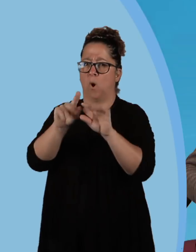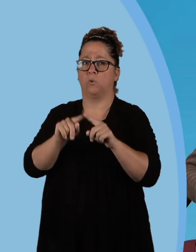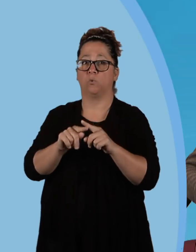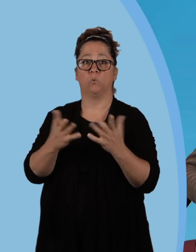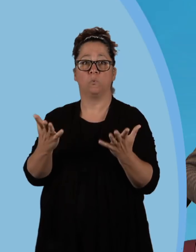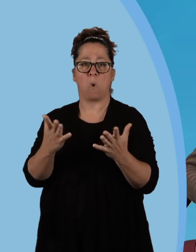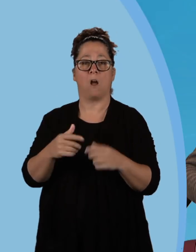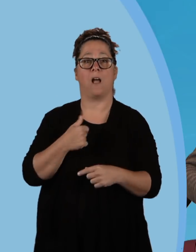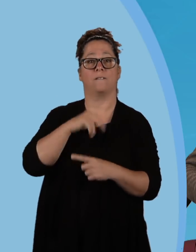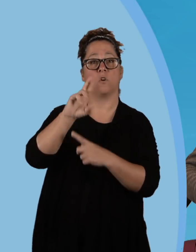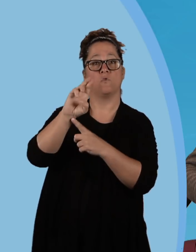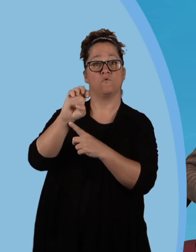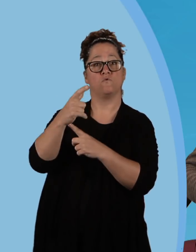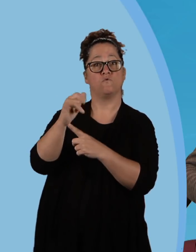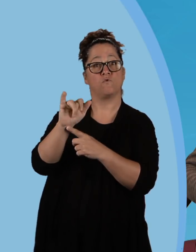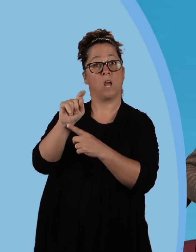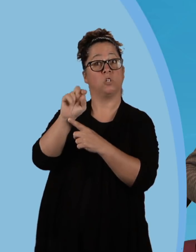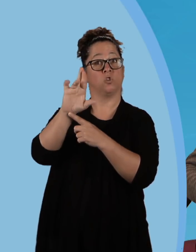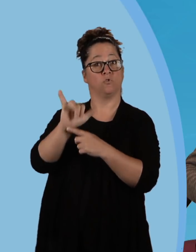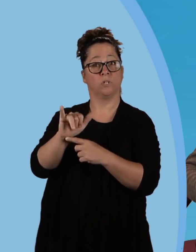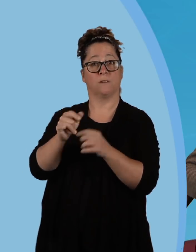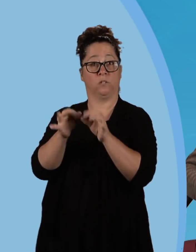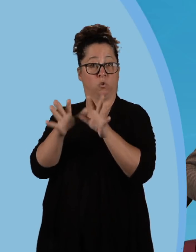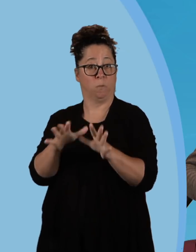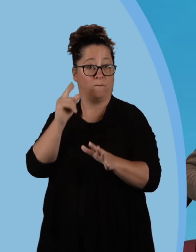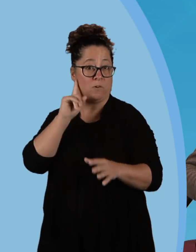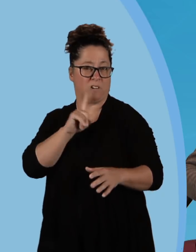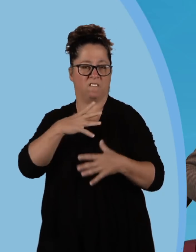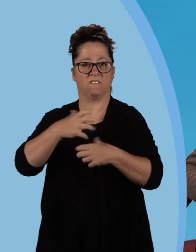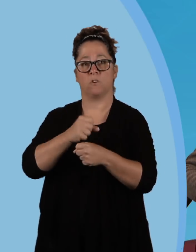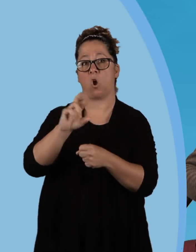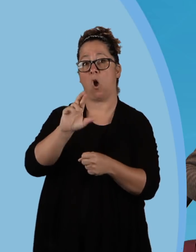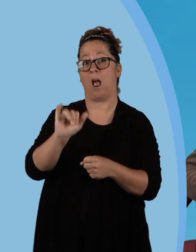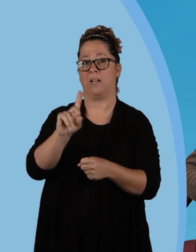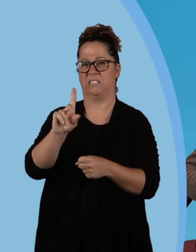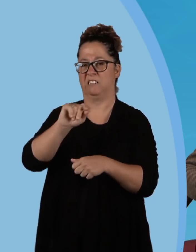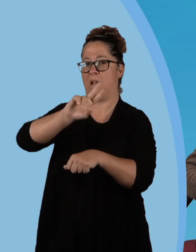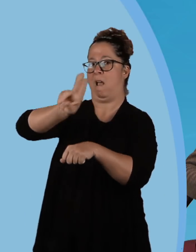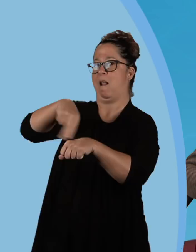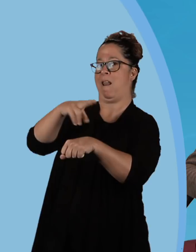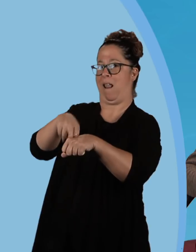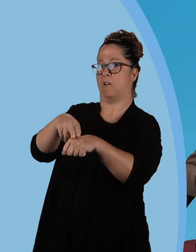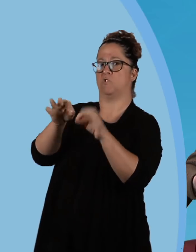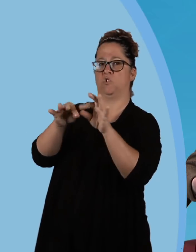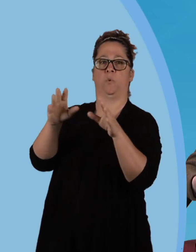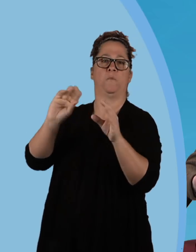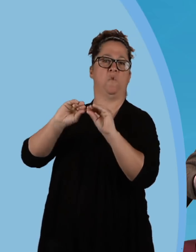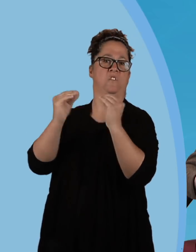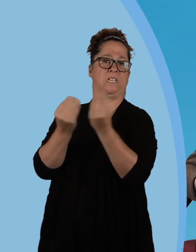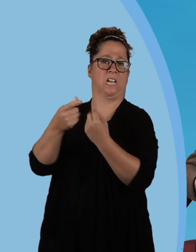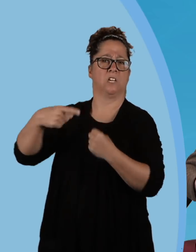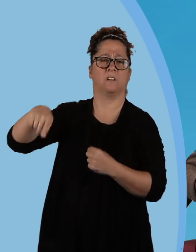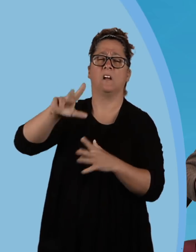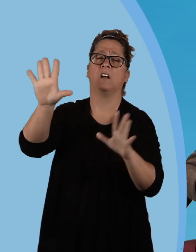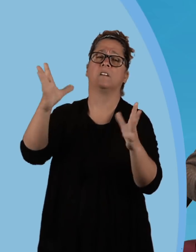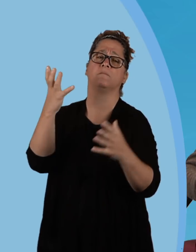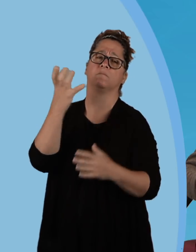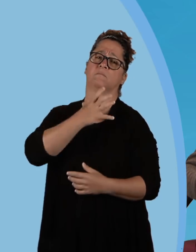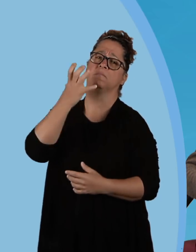And I think it's important to note that the Registry of Interpreters of the Deaf, which is a national interpreting organization